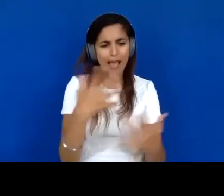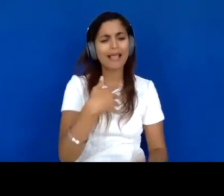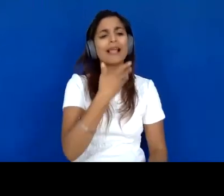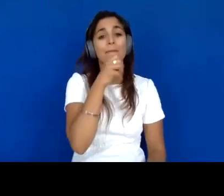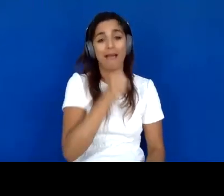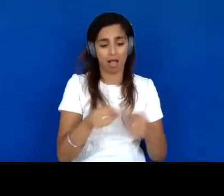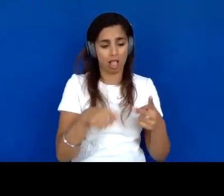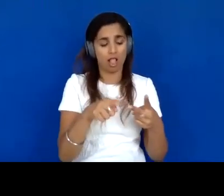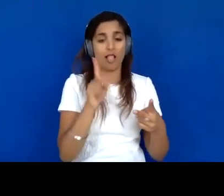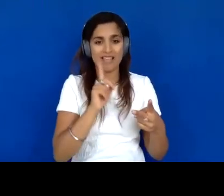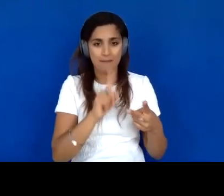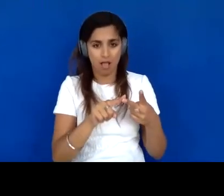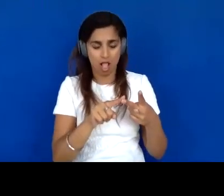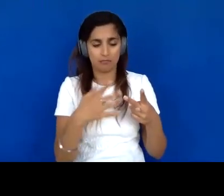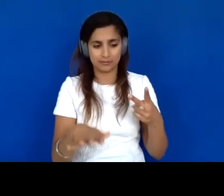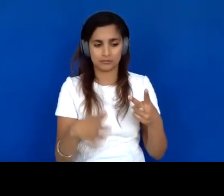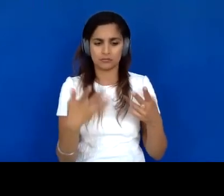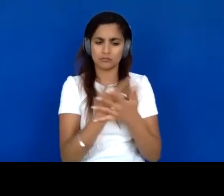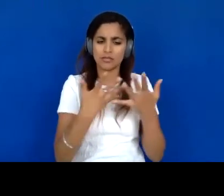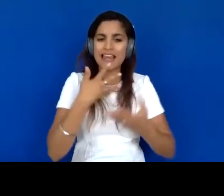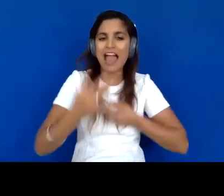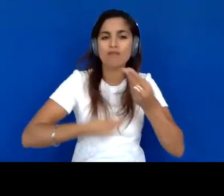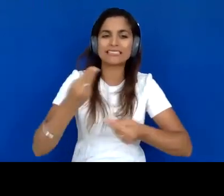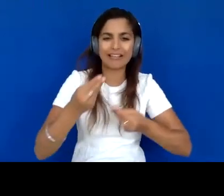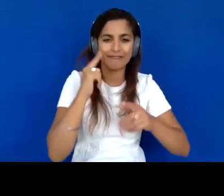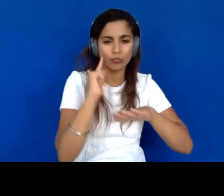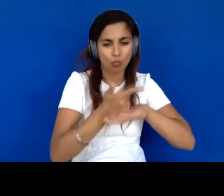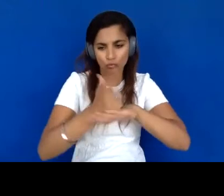male and female focused narrative shots the amount of time given to each genders